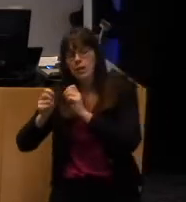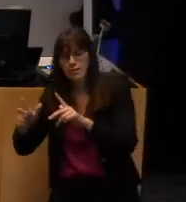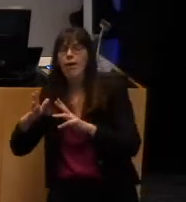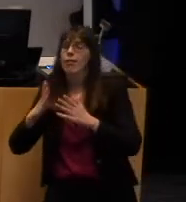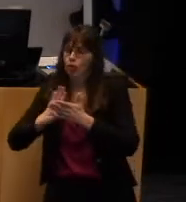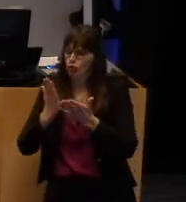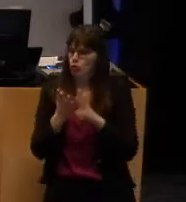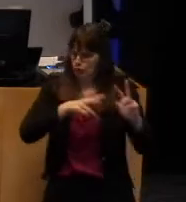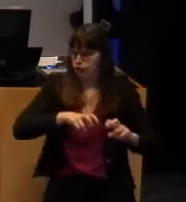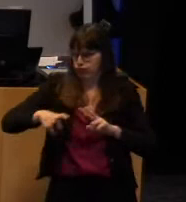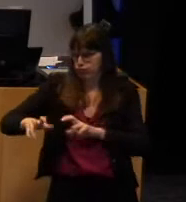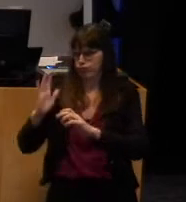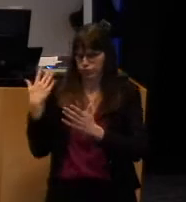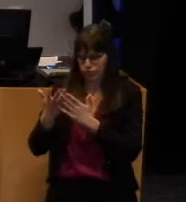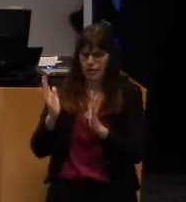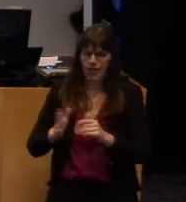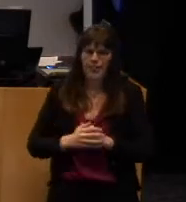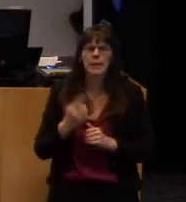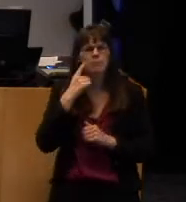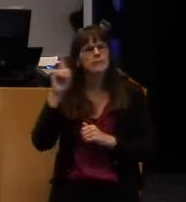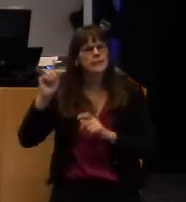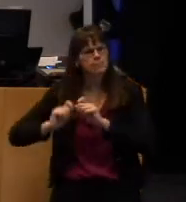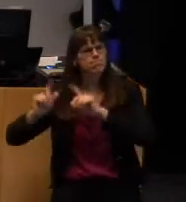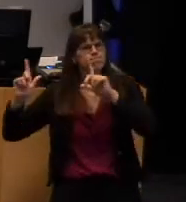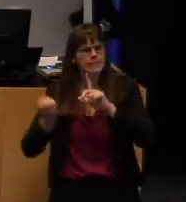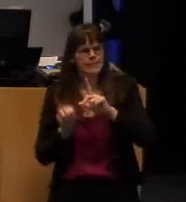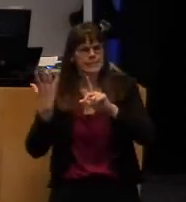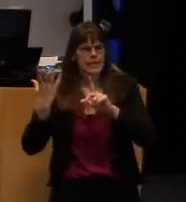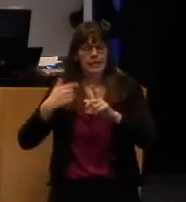However, as you can also see on this slide, I have marked strategy there,